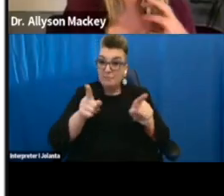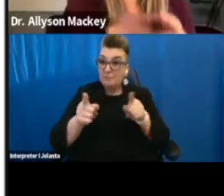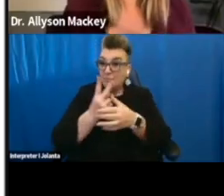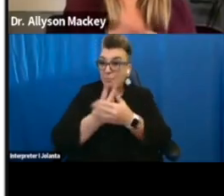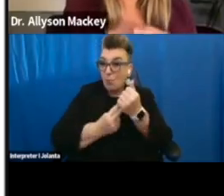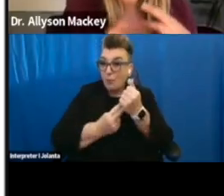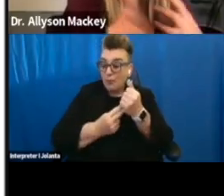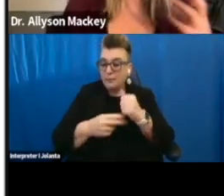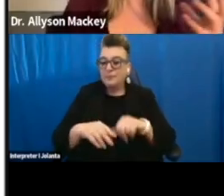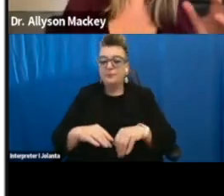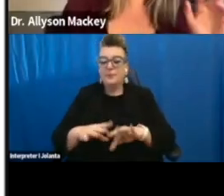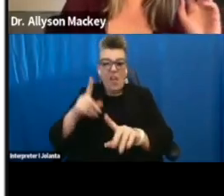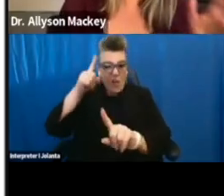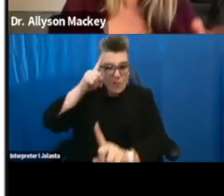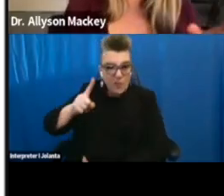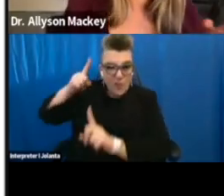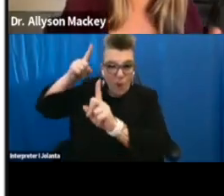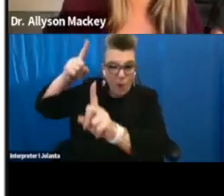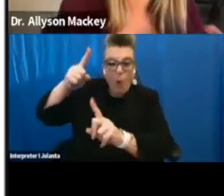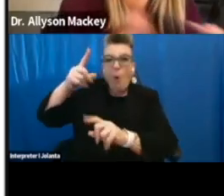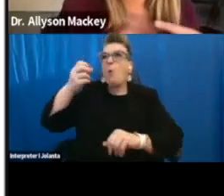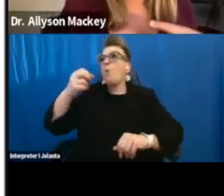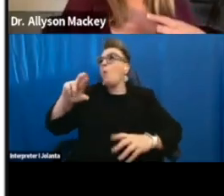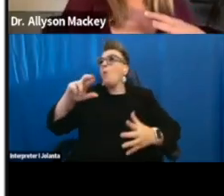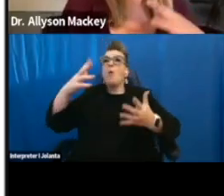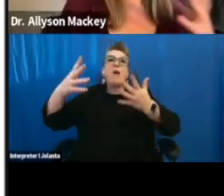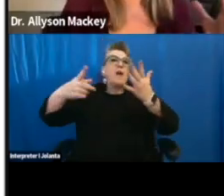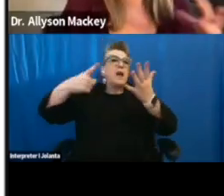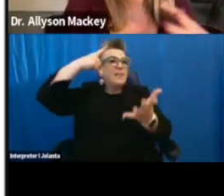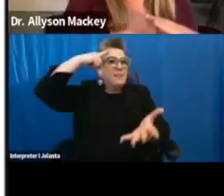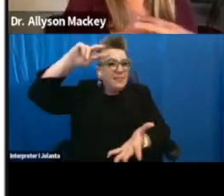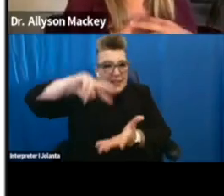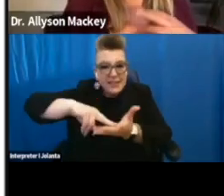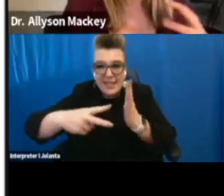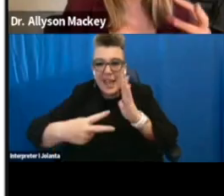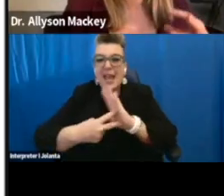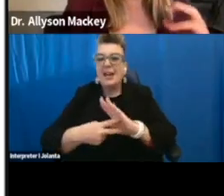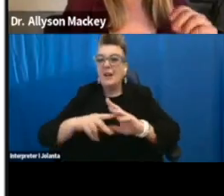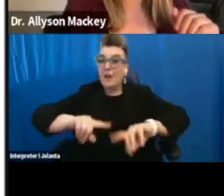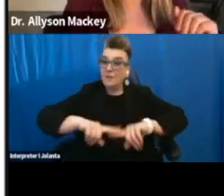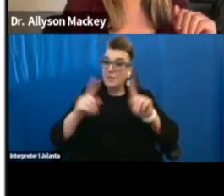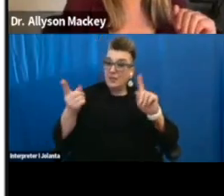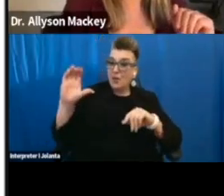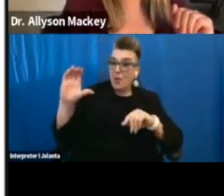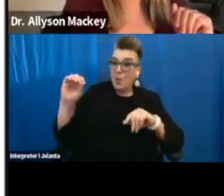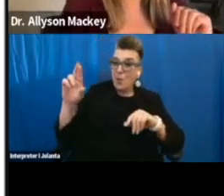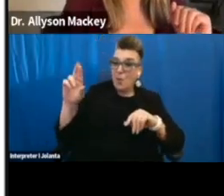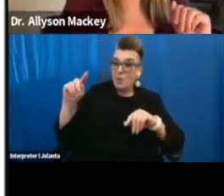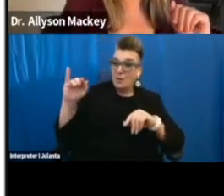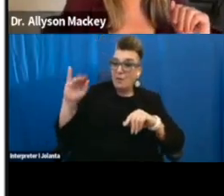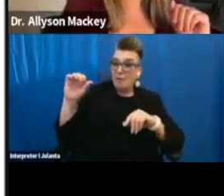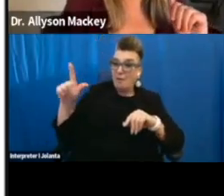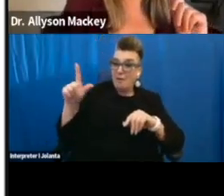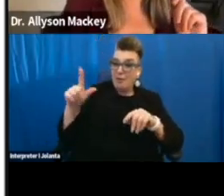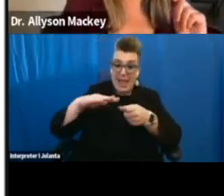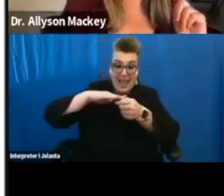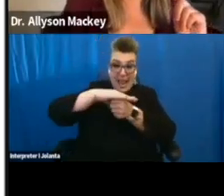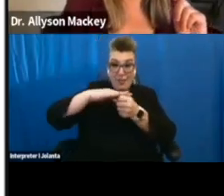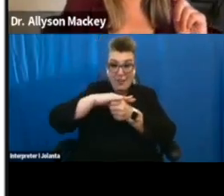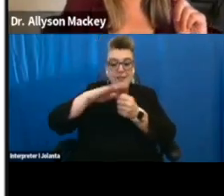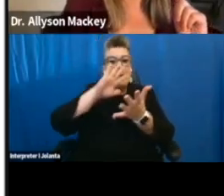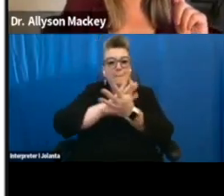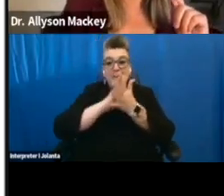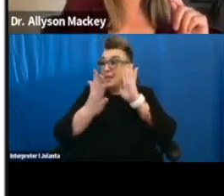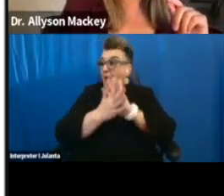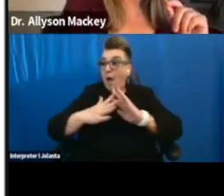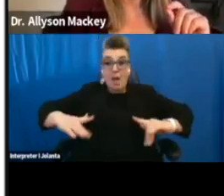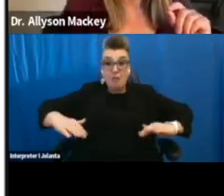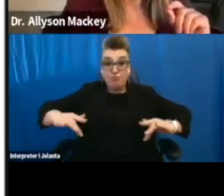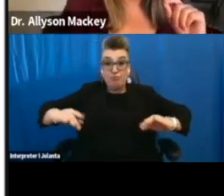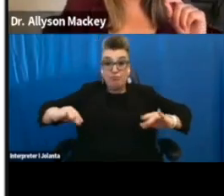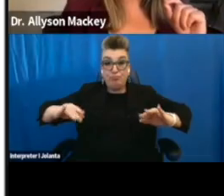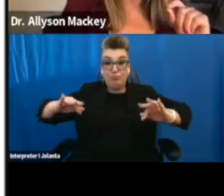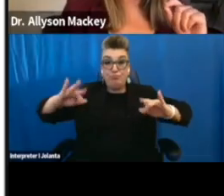or the goal or the sort of involvement of different cortical areas become stabilized